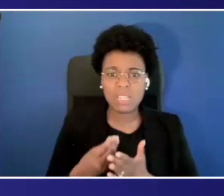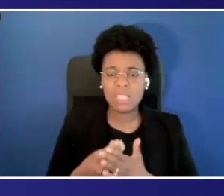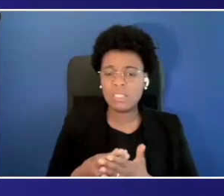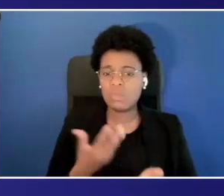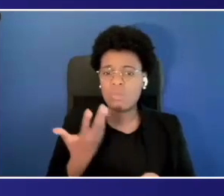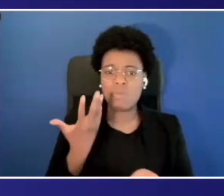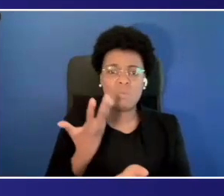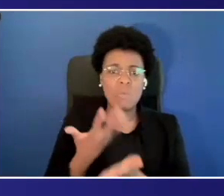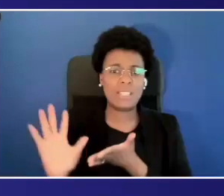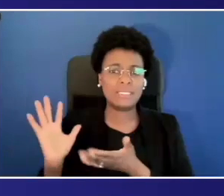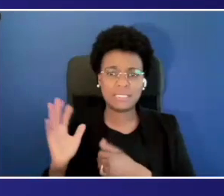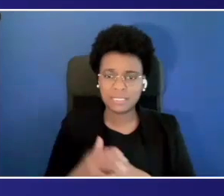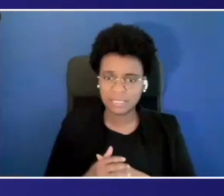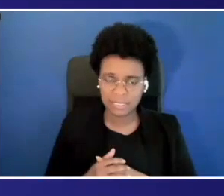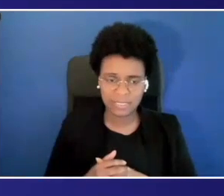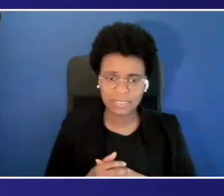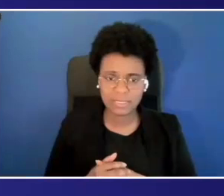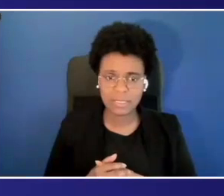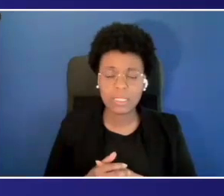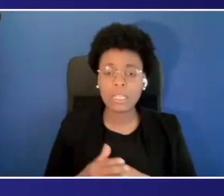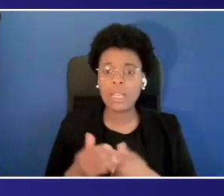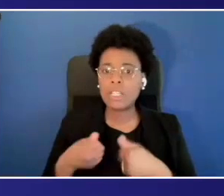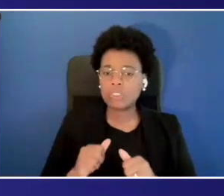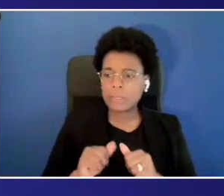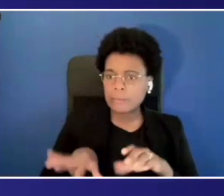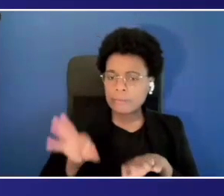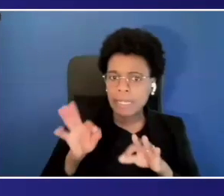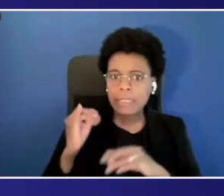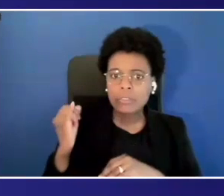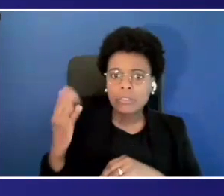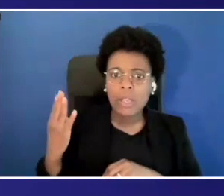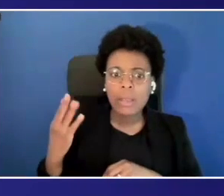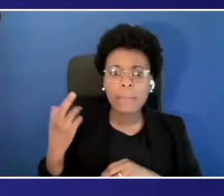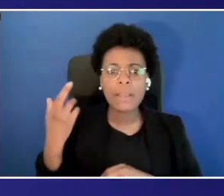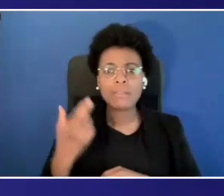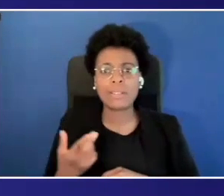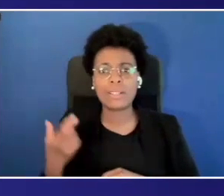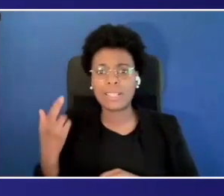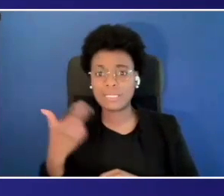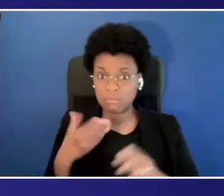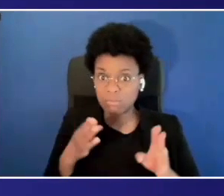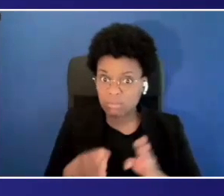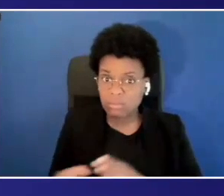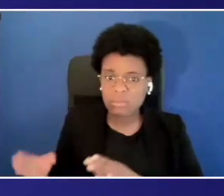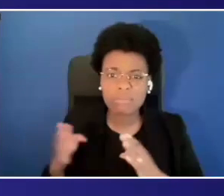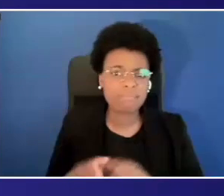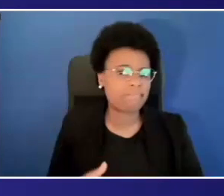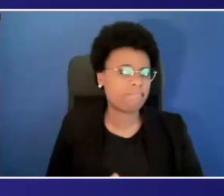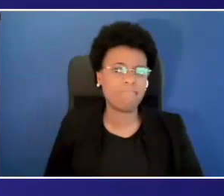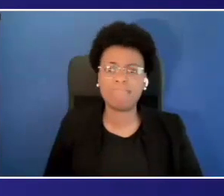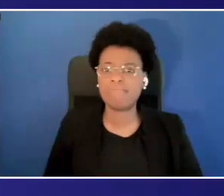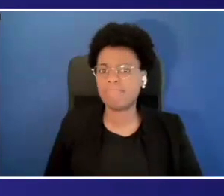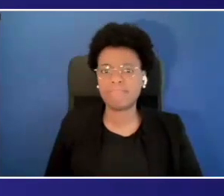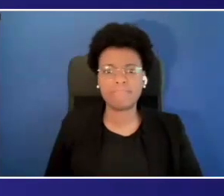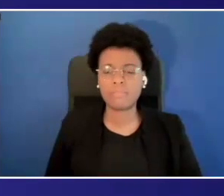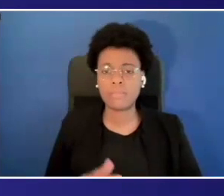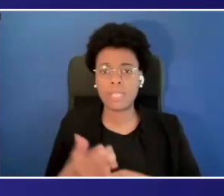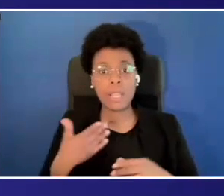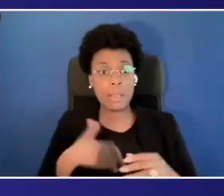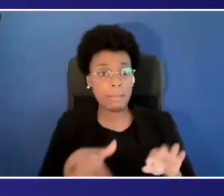And they started entering for jobs. I realized so under prepared it was. It was clear that nobody took my degree from Durai seriously.